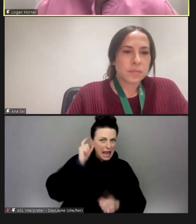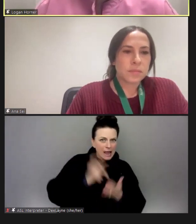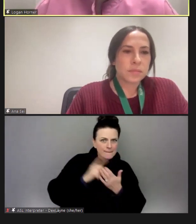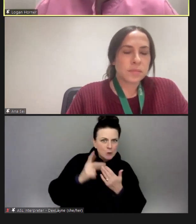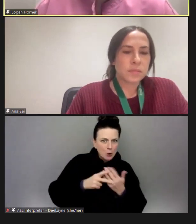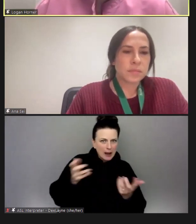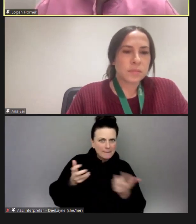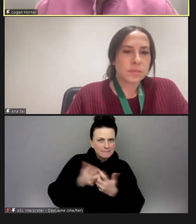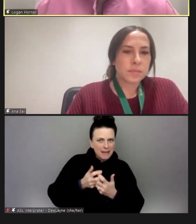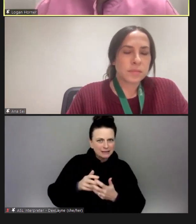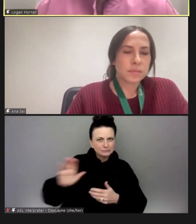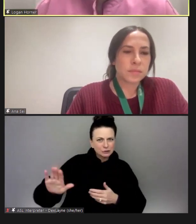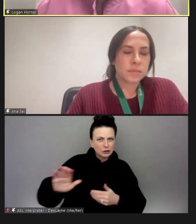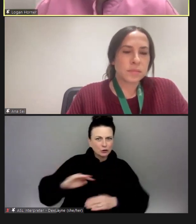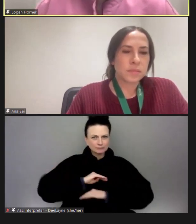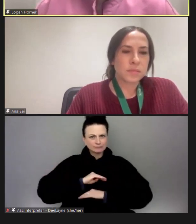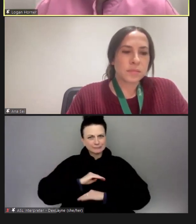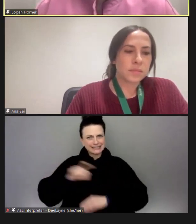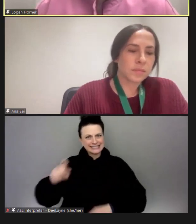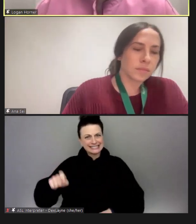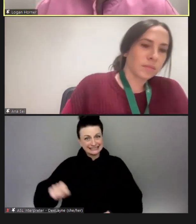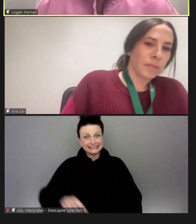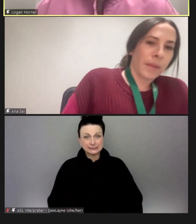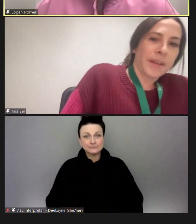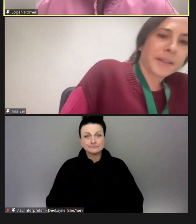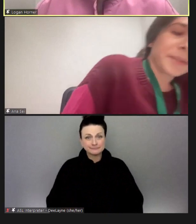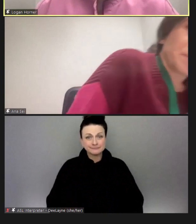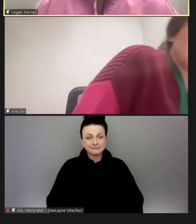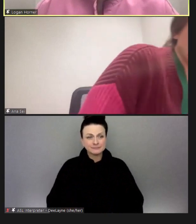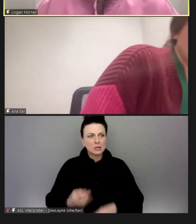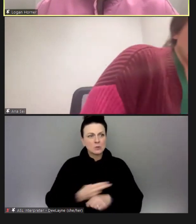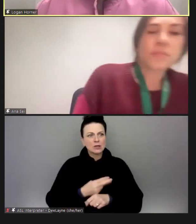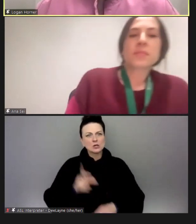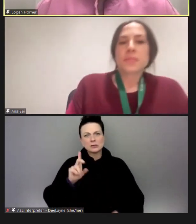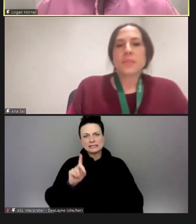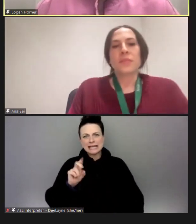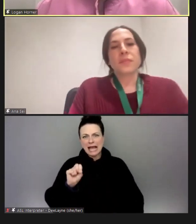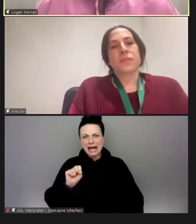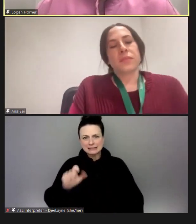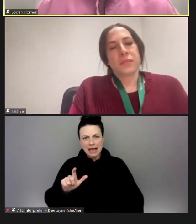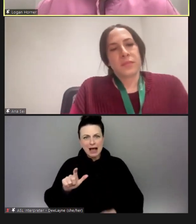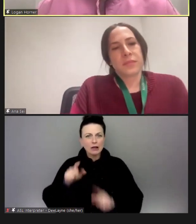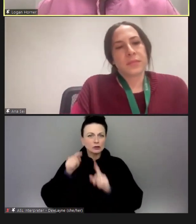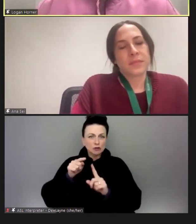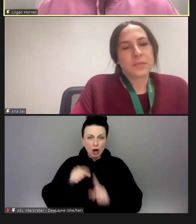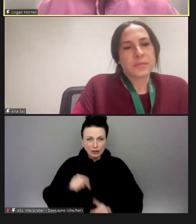meet their hearing loss uh we use DSL